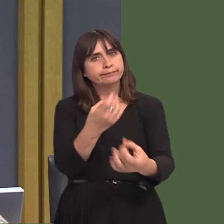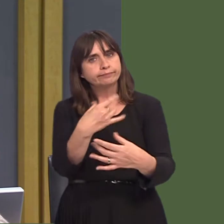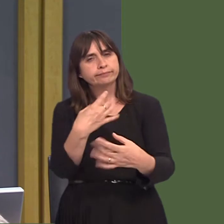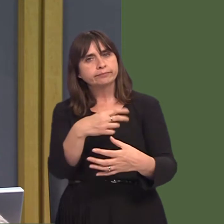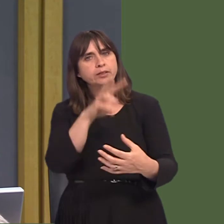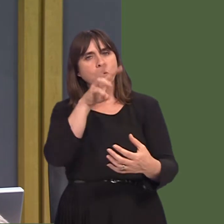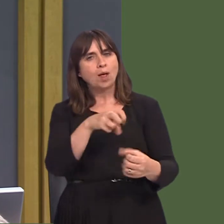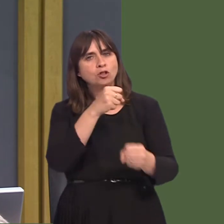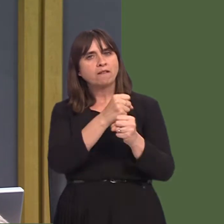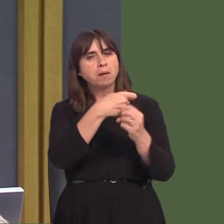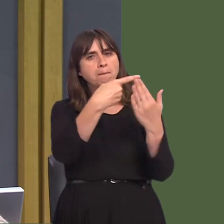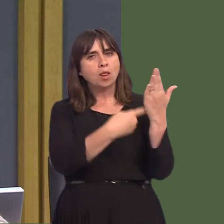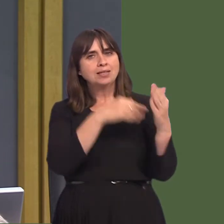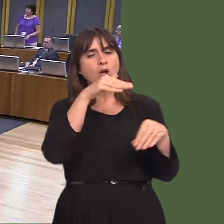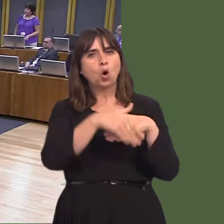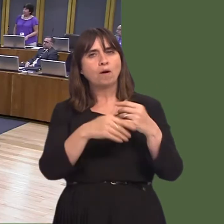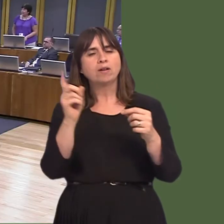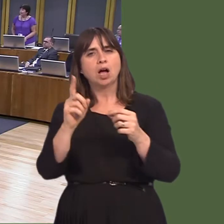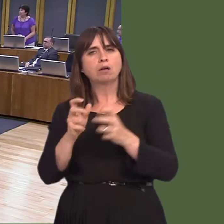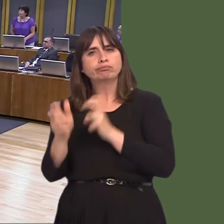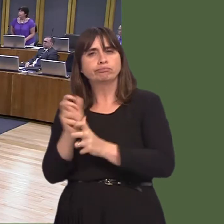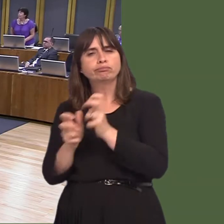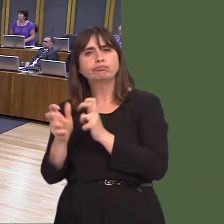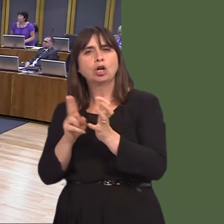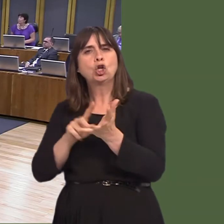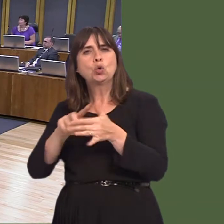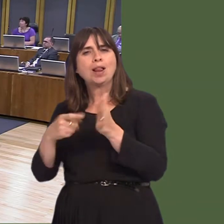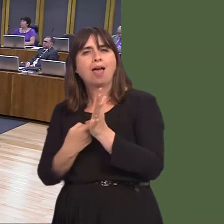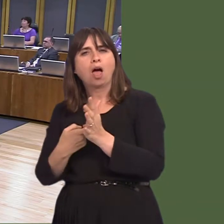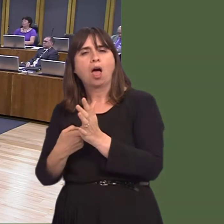OAQ52226 Carwyn Jones AM: The development of nuclear policy lies with the UK Government.